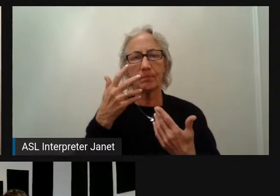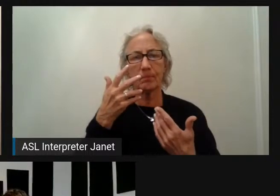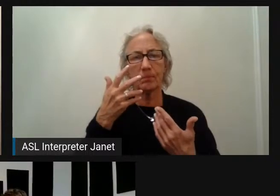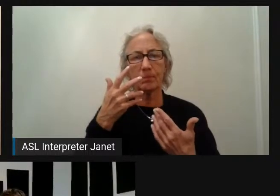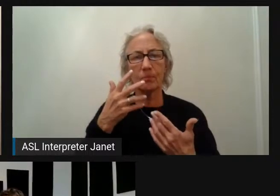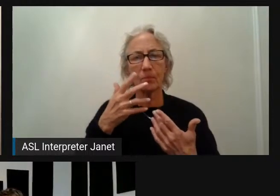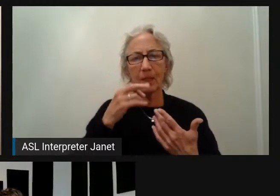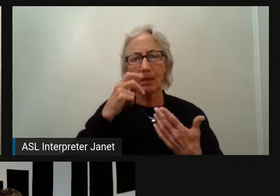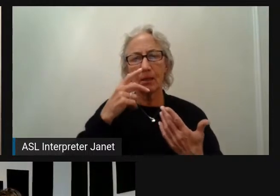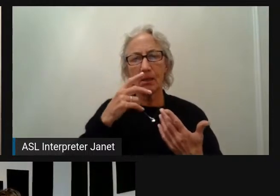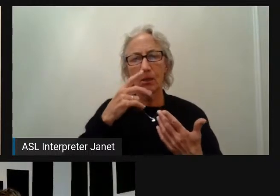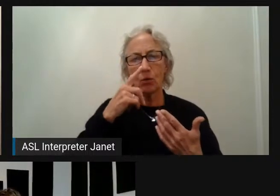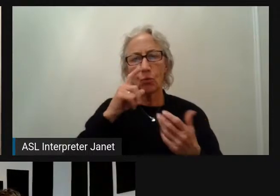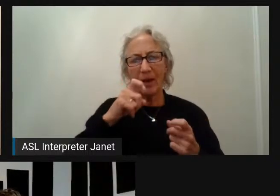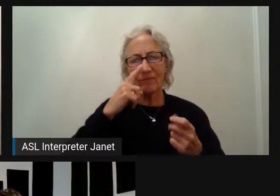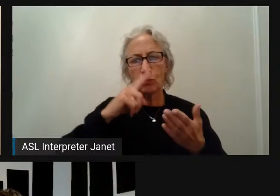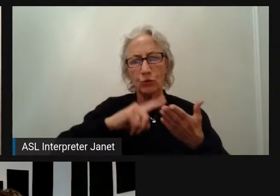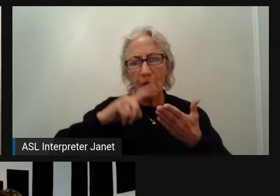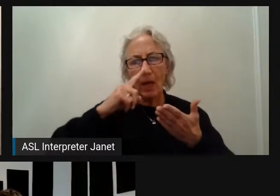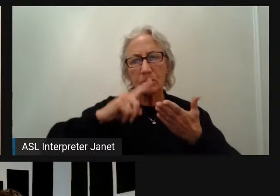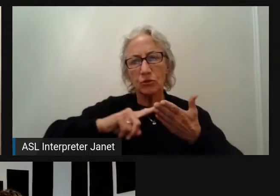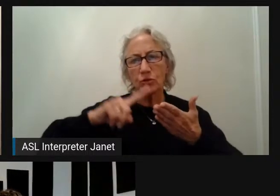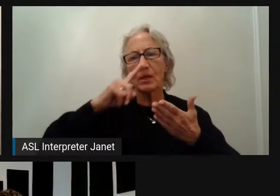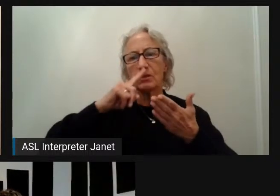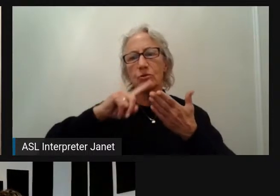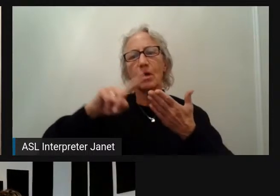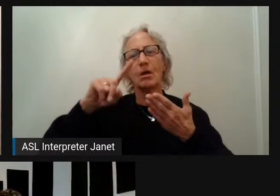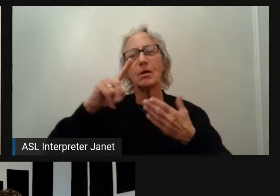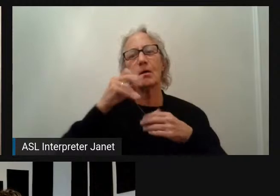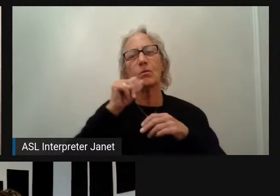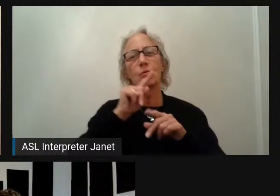So yes, I really see that apart from just